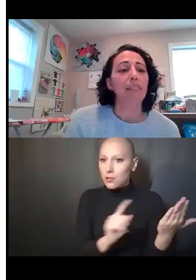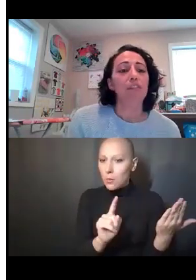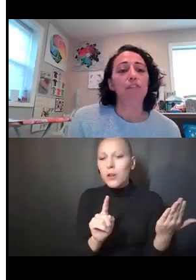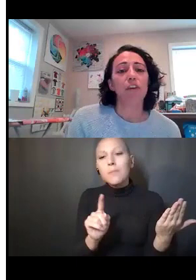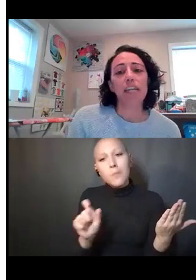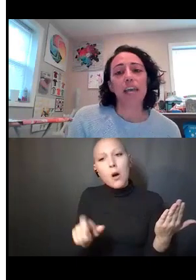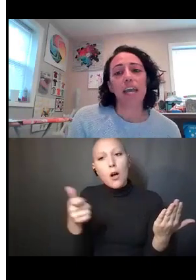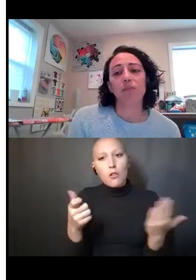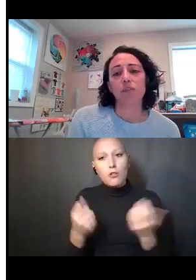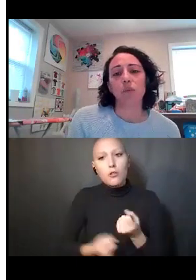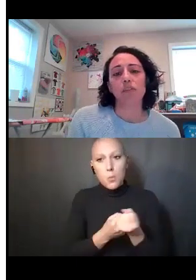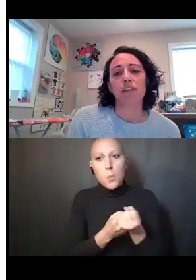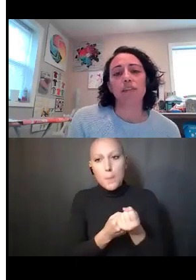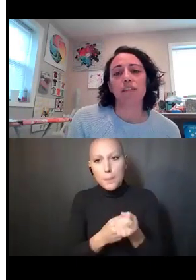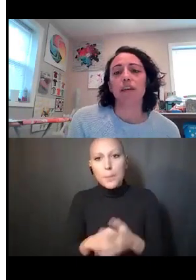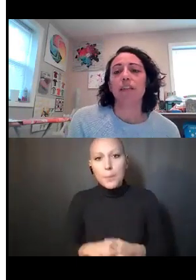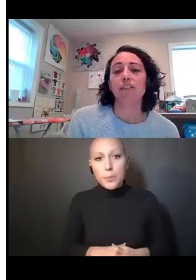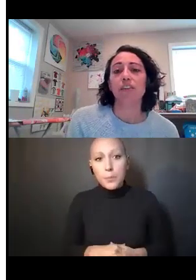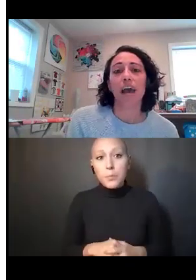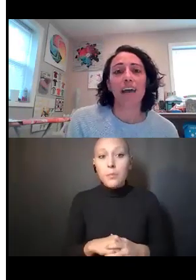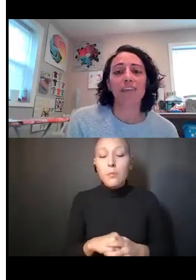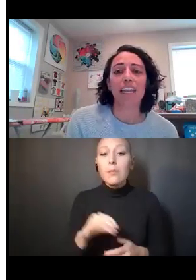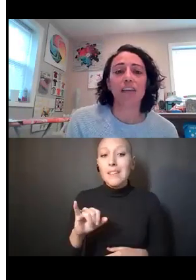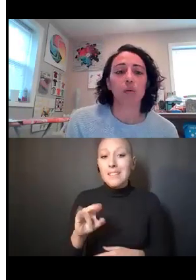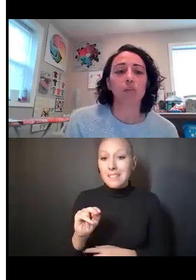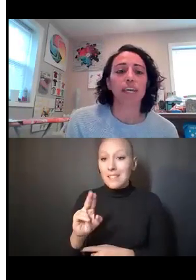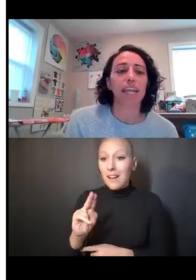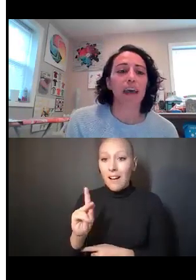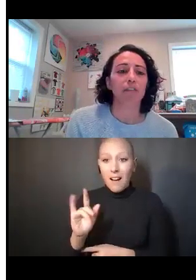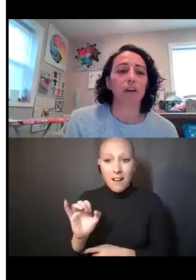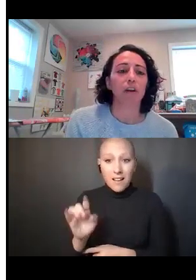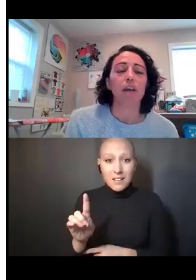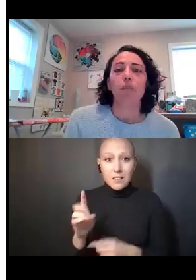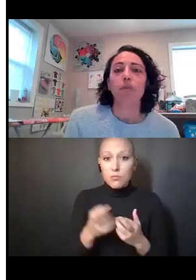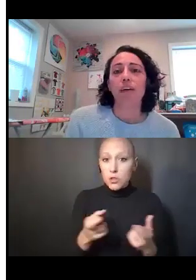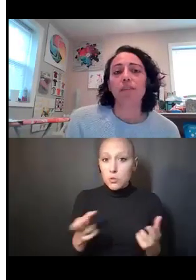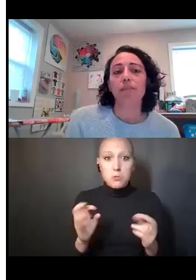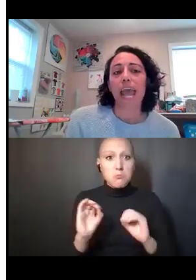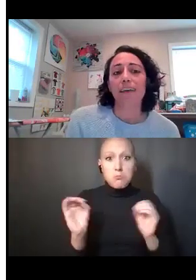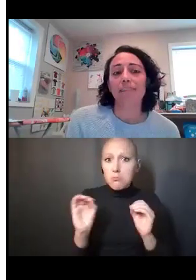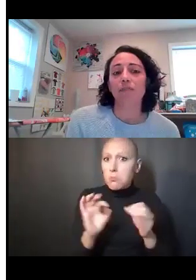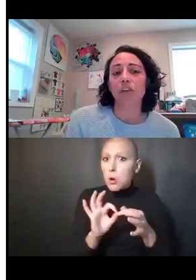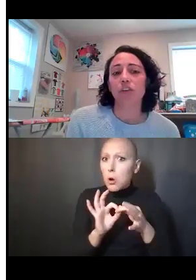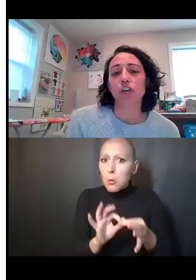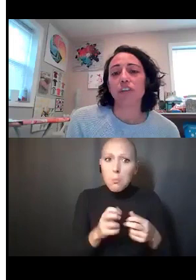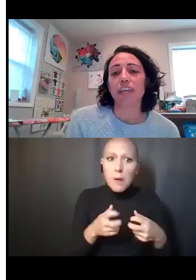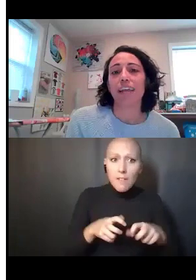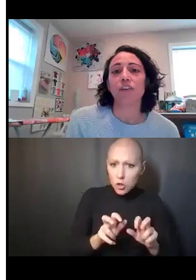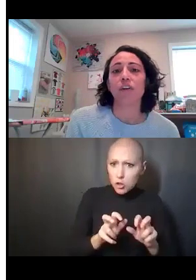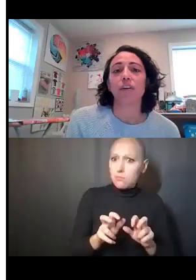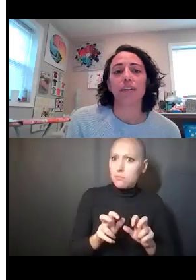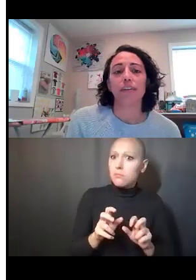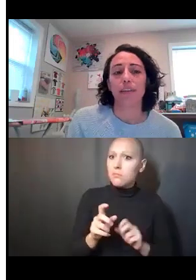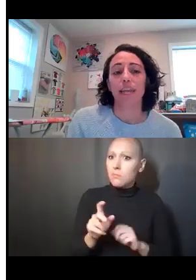And then for in-kind resources that do not have any associated effort, we've often been asked if researchers can answer